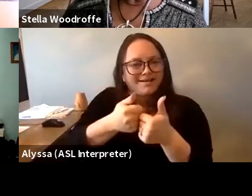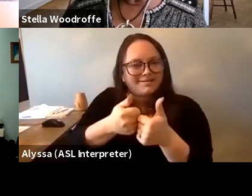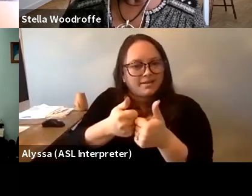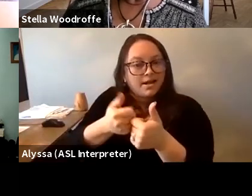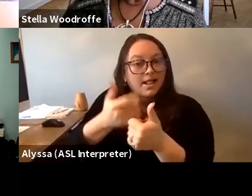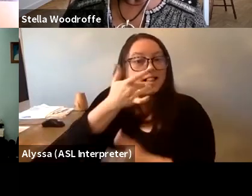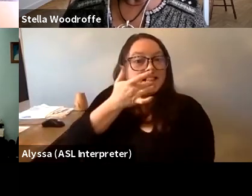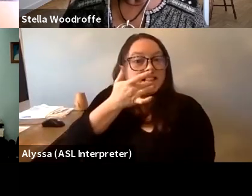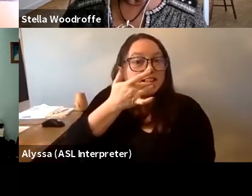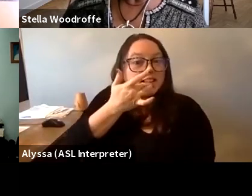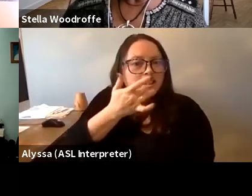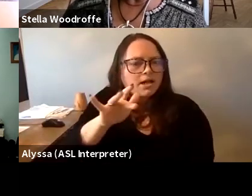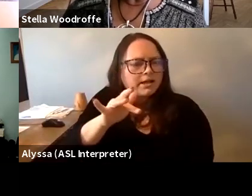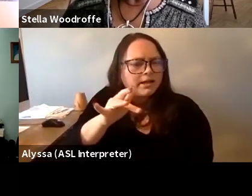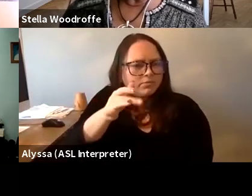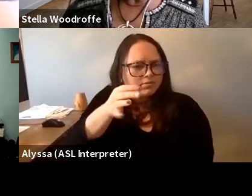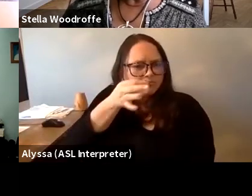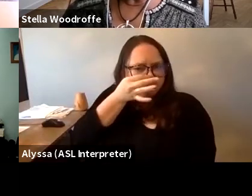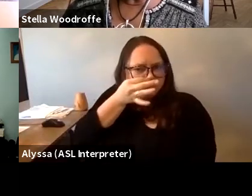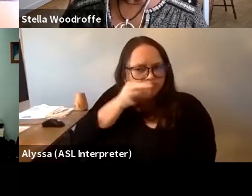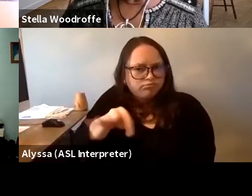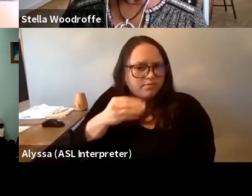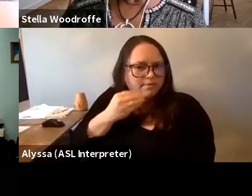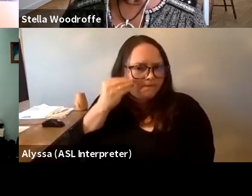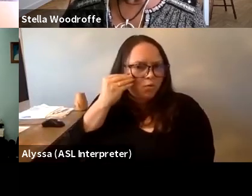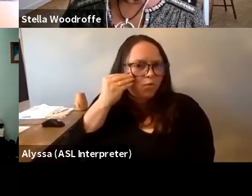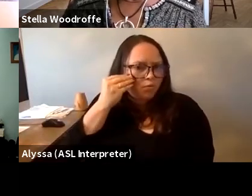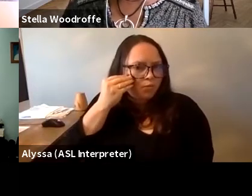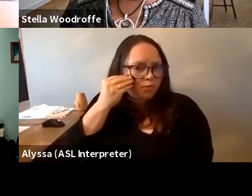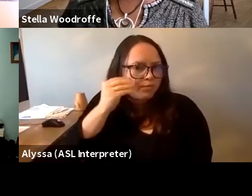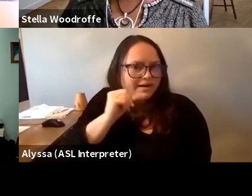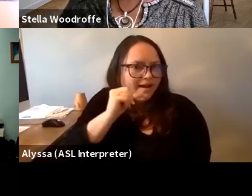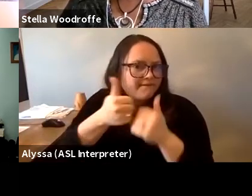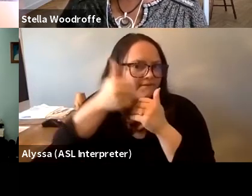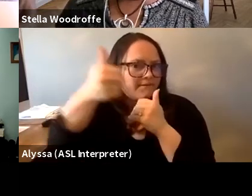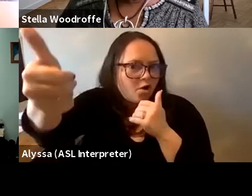It was within walking distance of home. And I went "And What